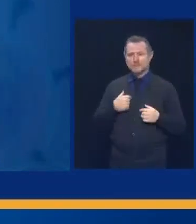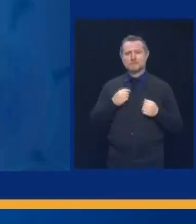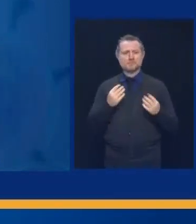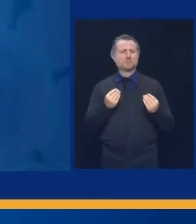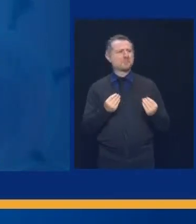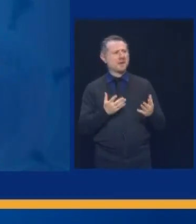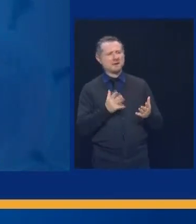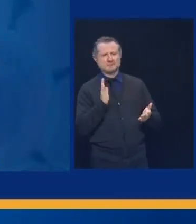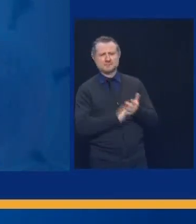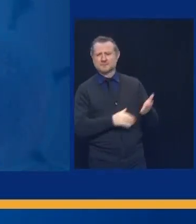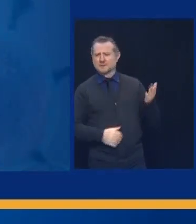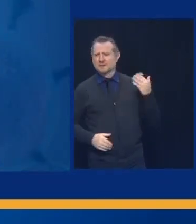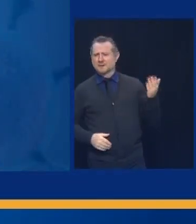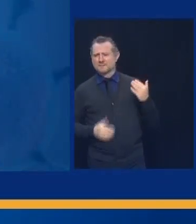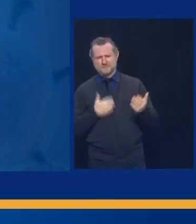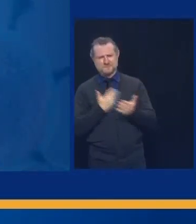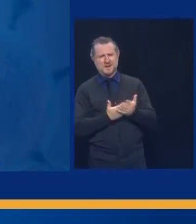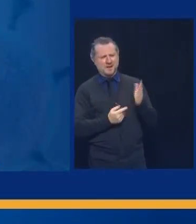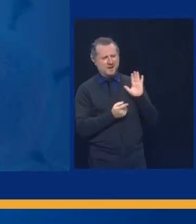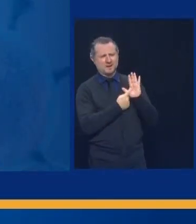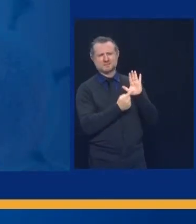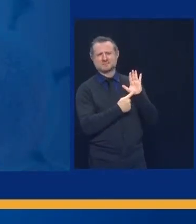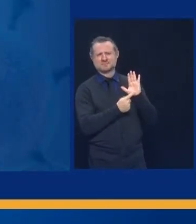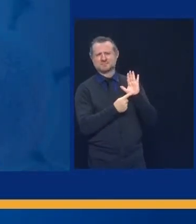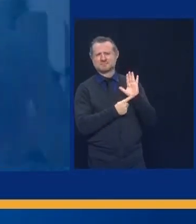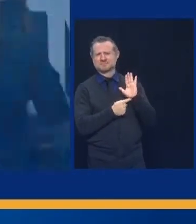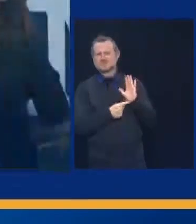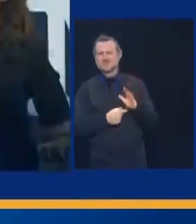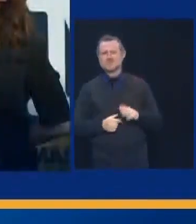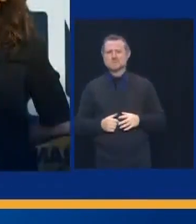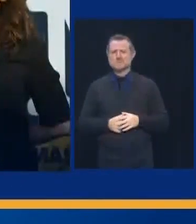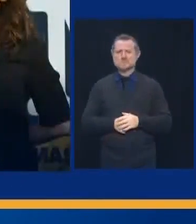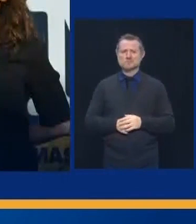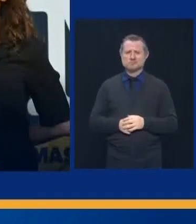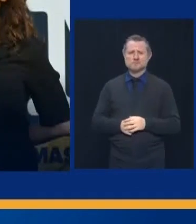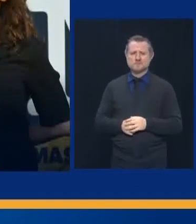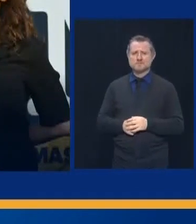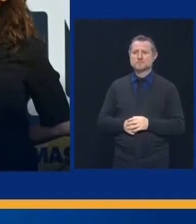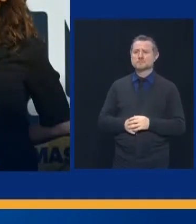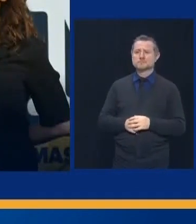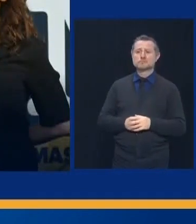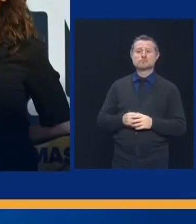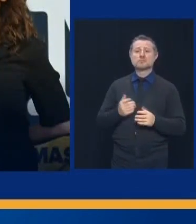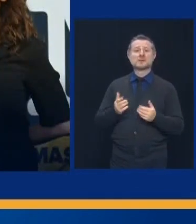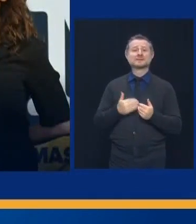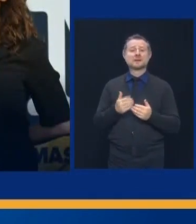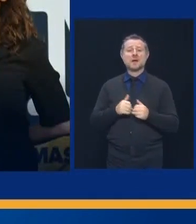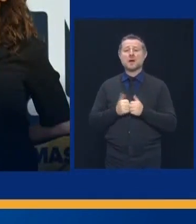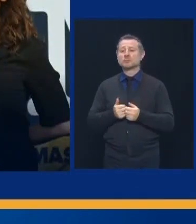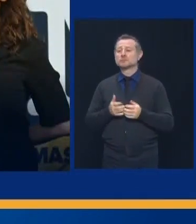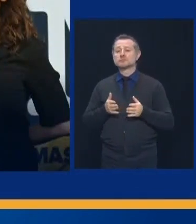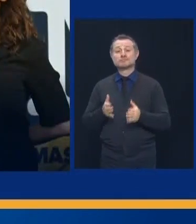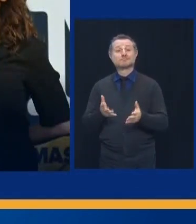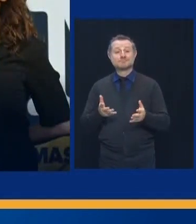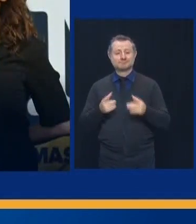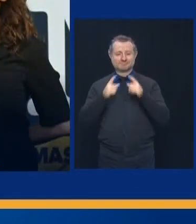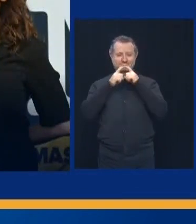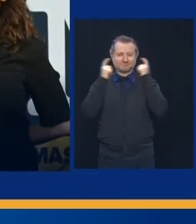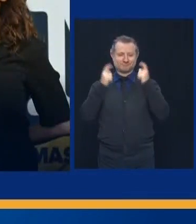I THOUGHT YOU SAID NEW YORK, YOU CAN'T CONTROL THE VIRUS? COME ON, PEOPLE. FACTS. RIGHT?